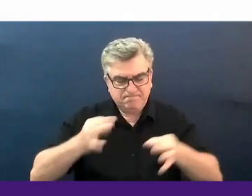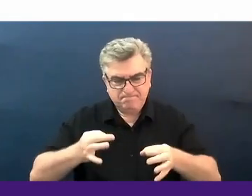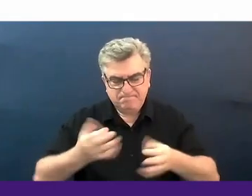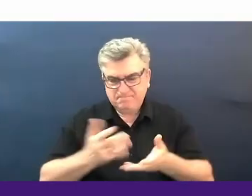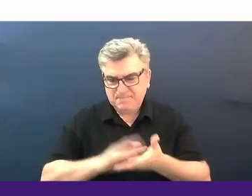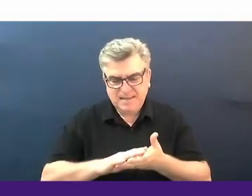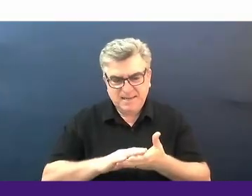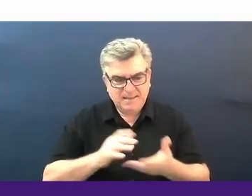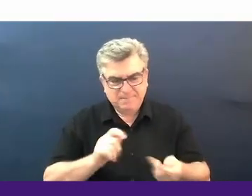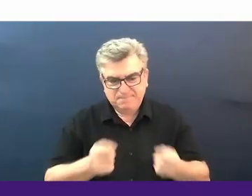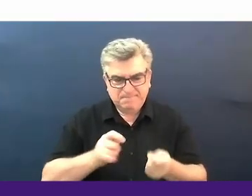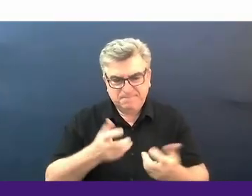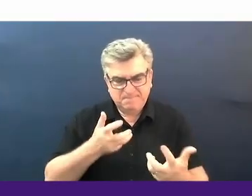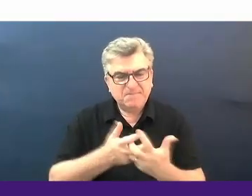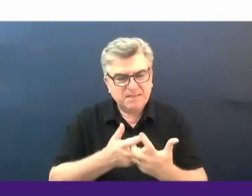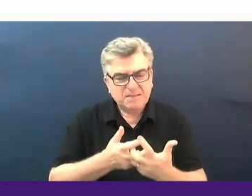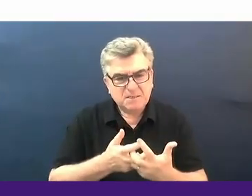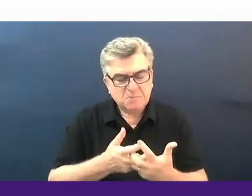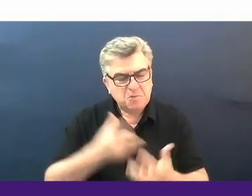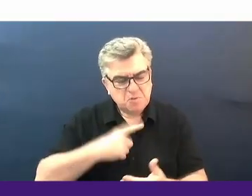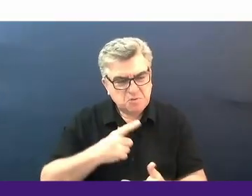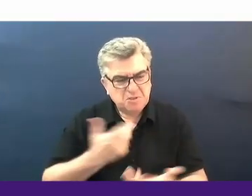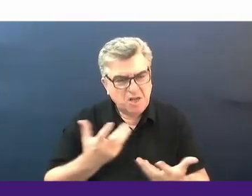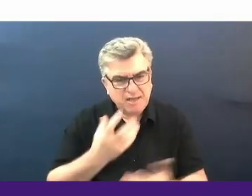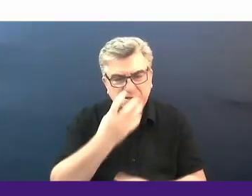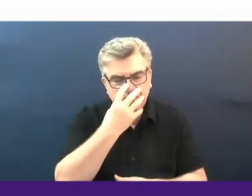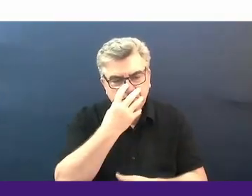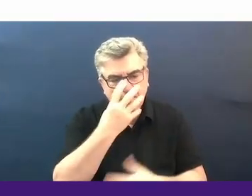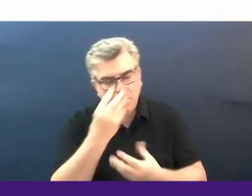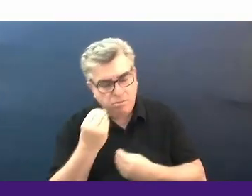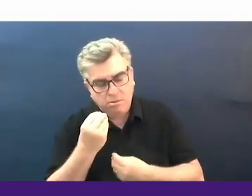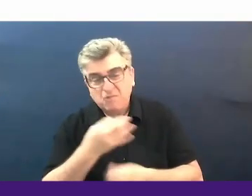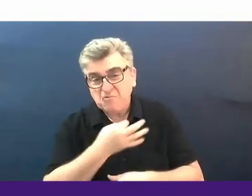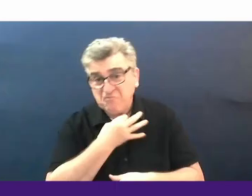the risk of sedation. But what we see from the clinical frontline is the risk